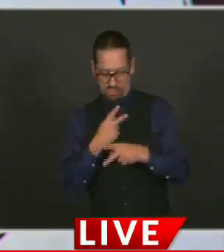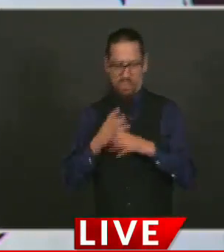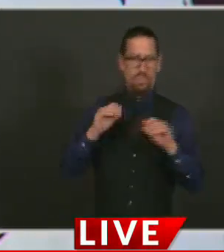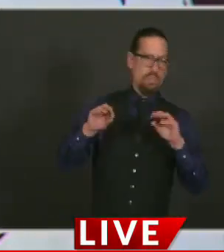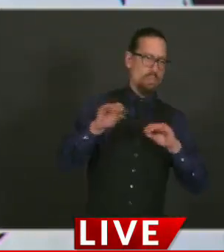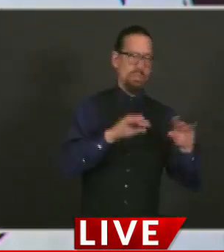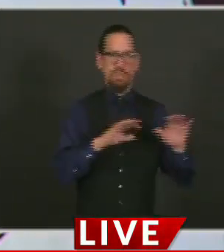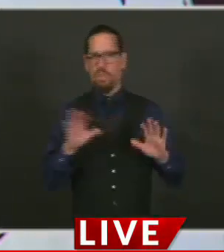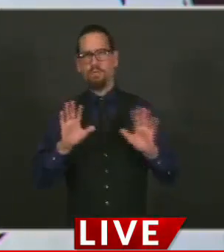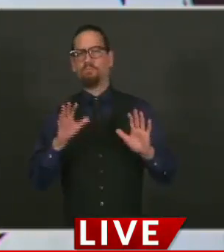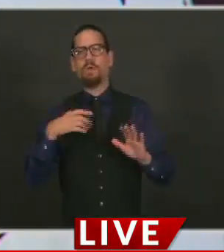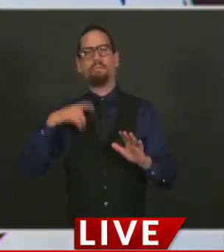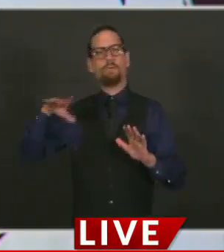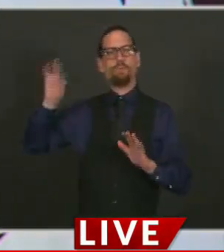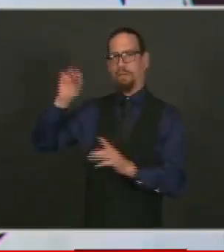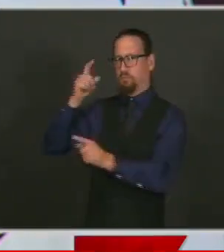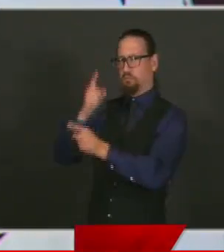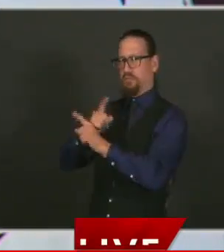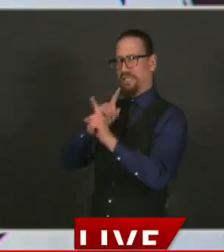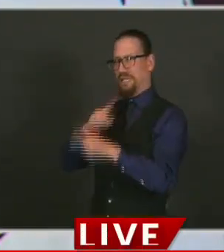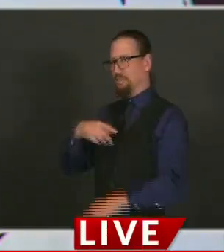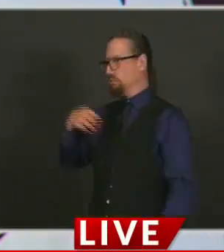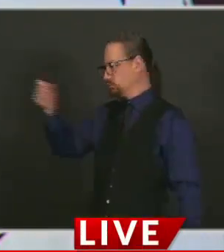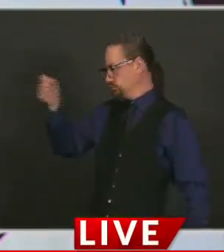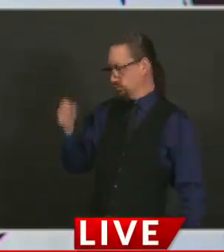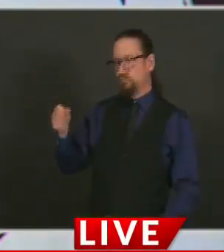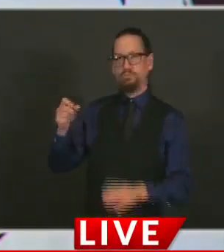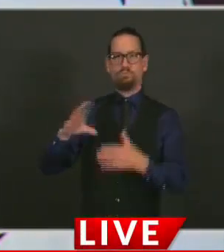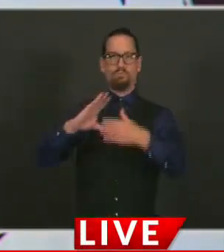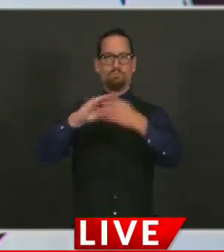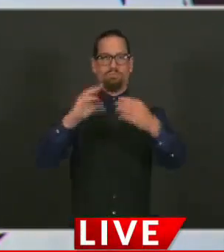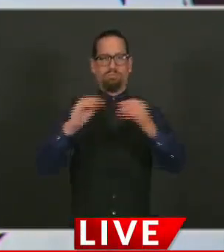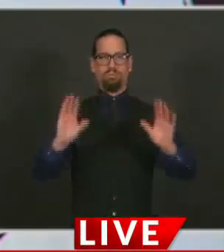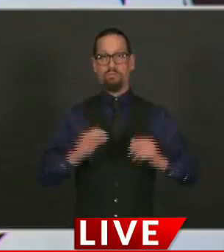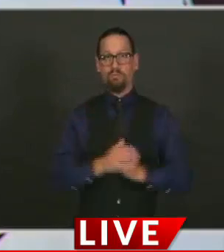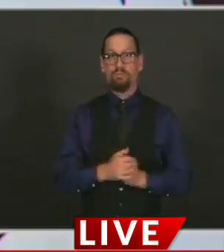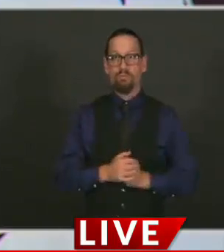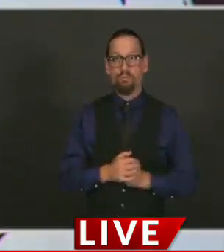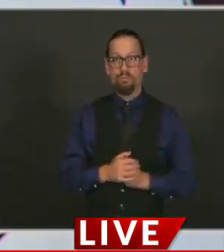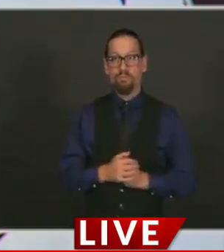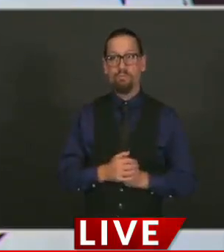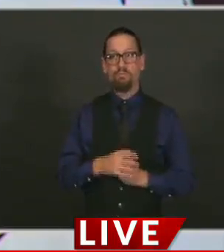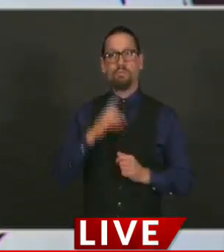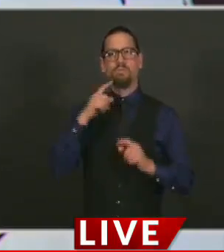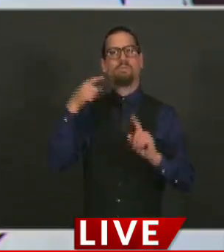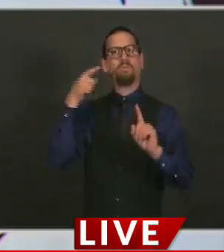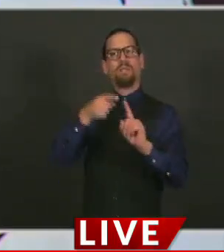ANSWER. I CAN'T DO THE MATH OF HERE WITHOUT EMBARRASSING MYSELF, BUT THERE IS AN ANSWER TO YOUR